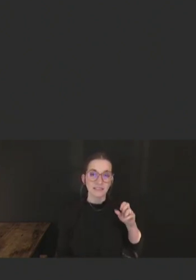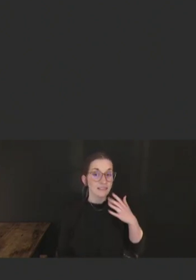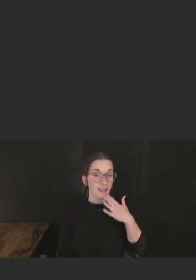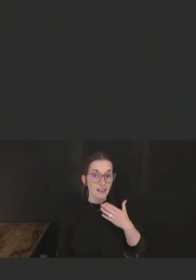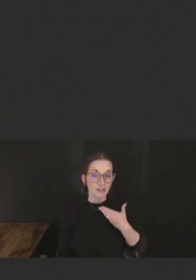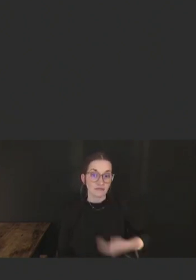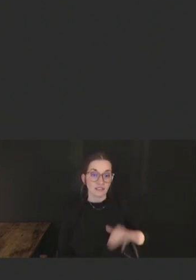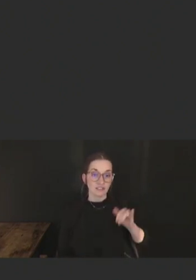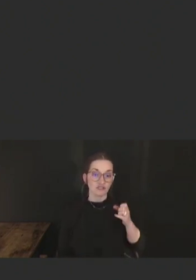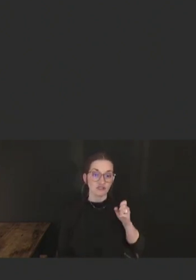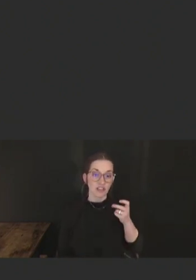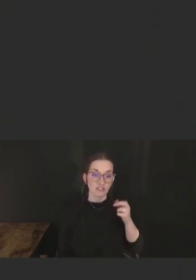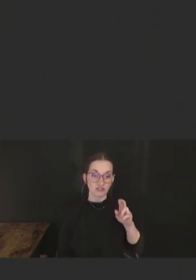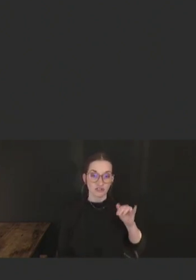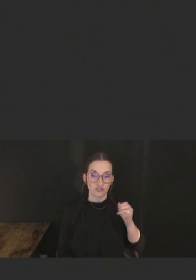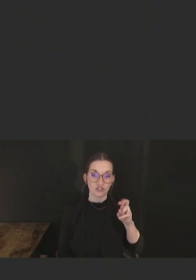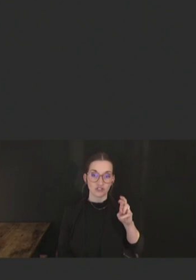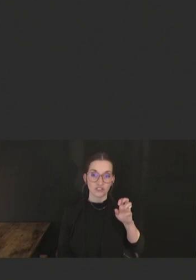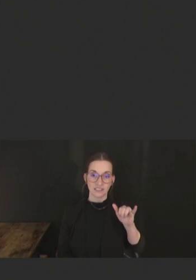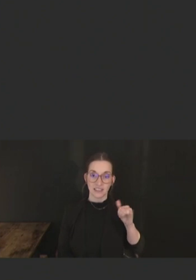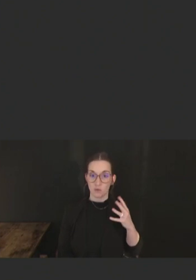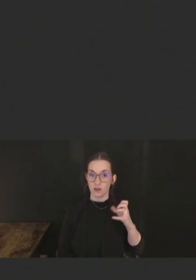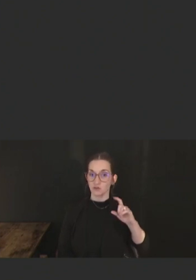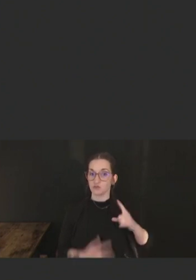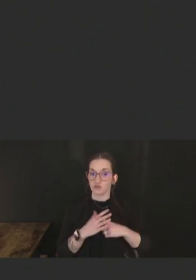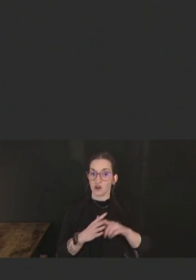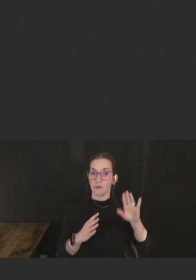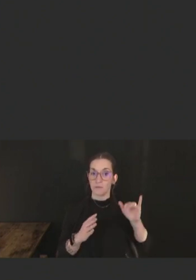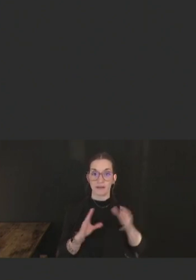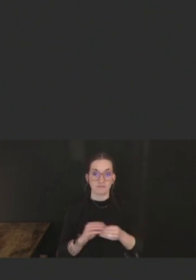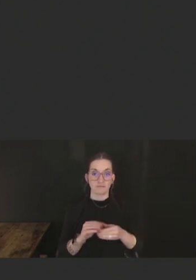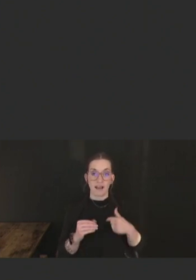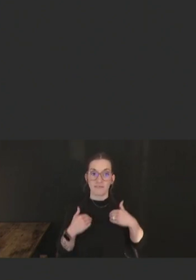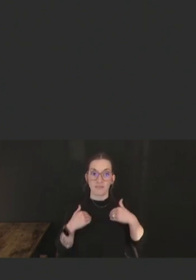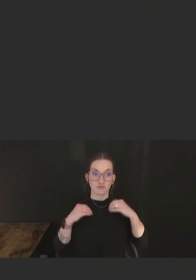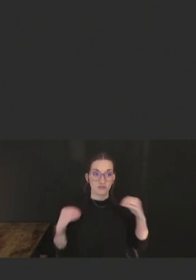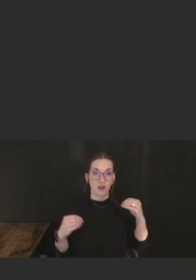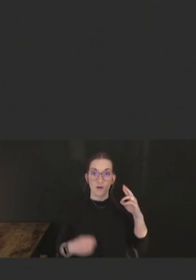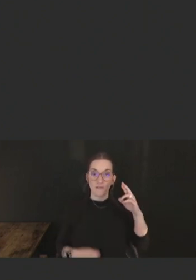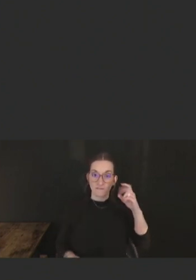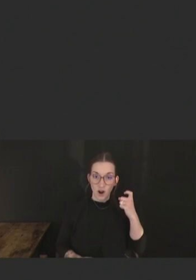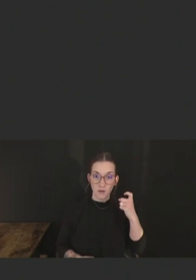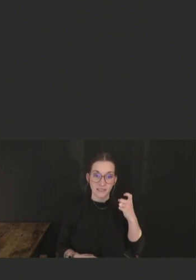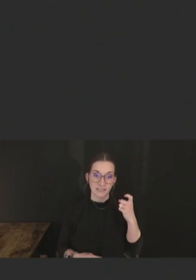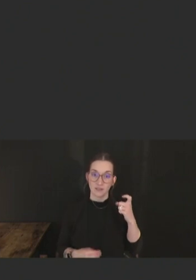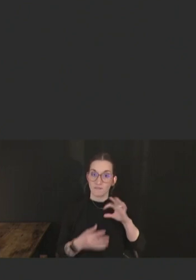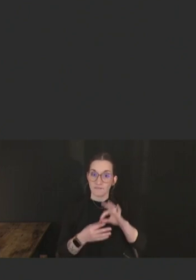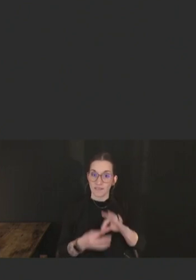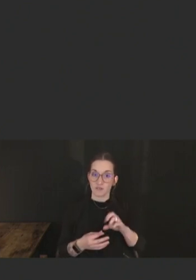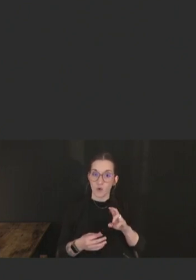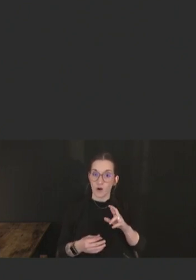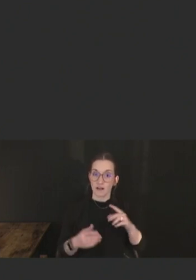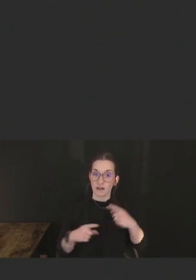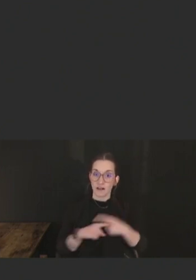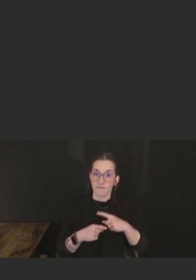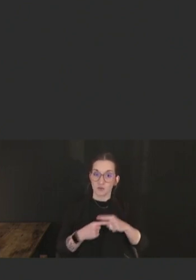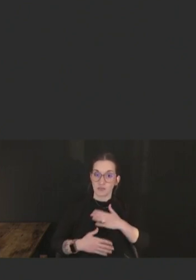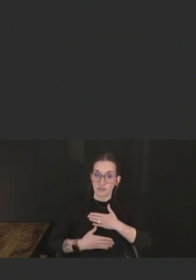My name is Jester Jersey, and I will start by stating I have no pharmaceutical affiliations nor conflicts to disclose. Good afternoon NVAC advisory committee.